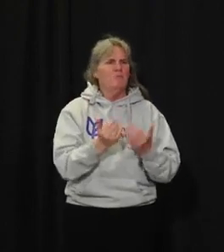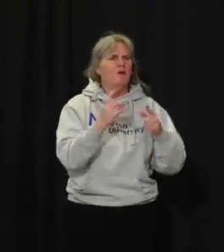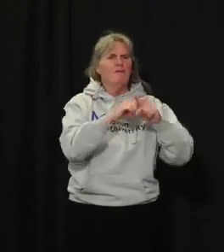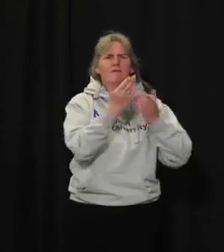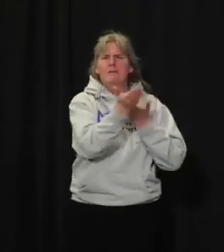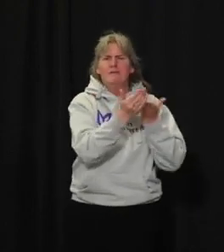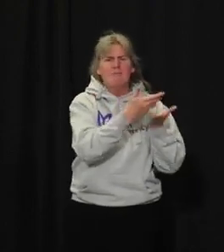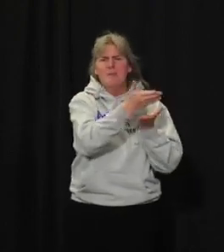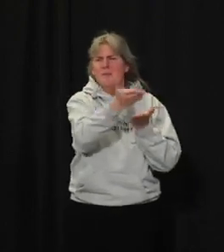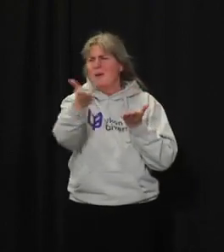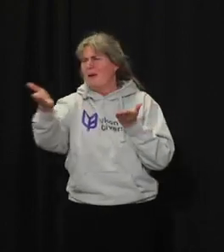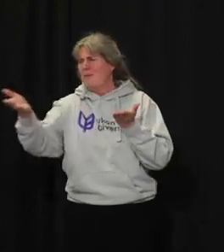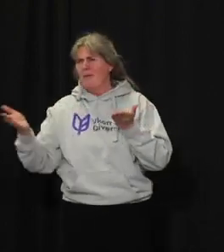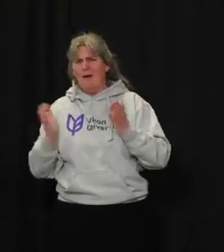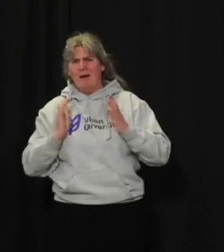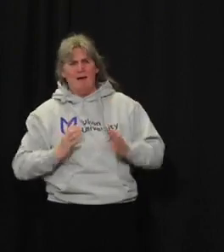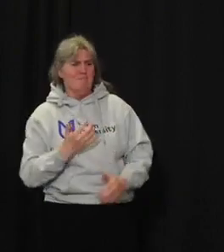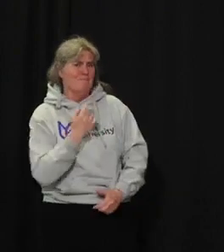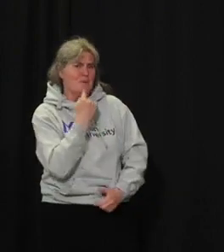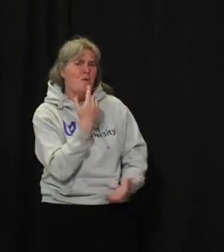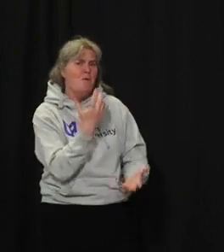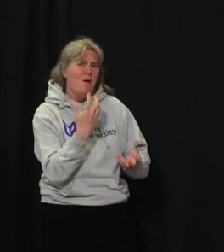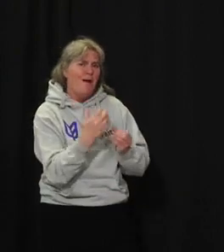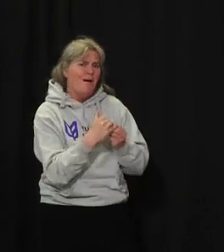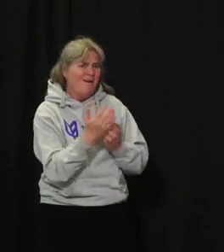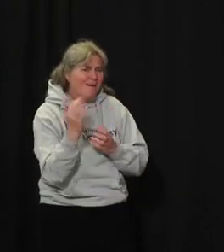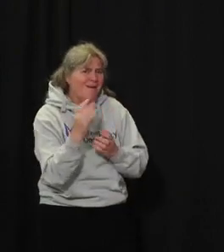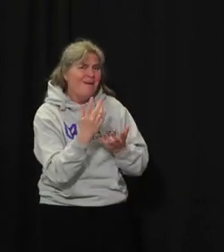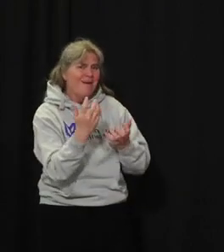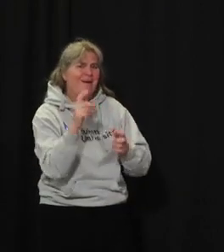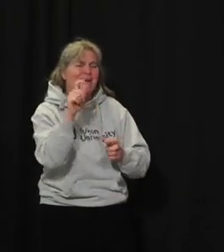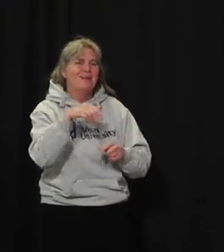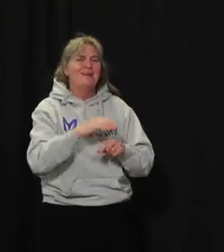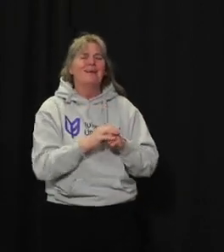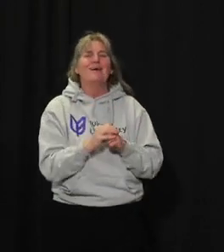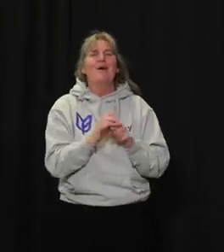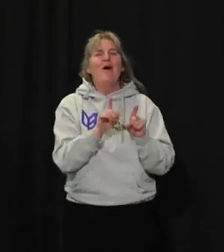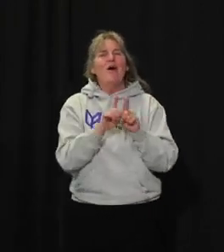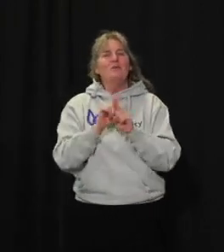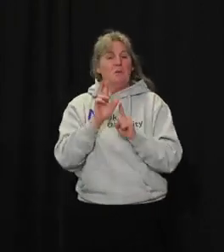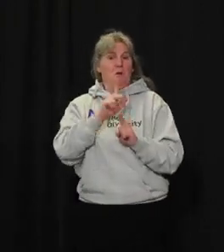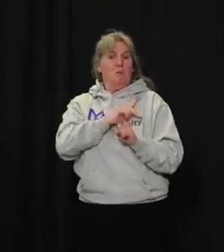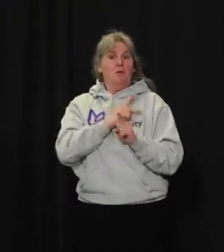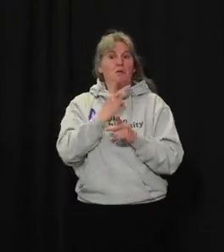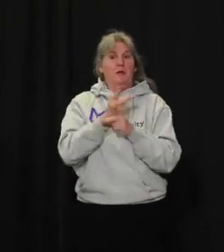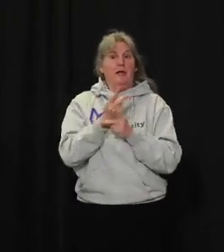wonderful services that their clients have been missing. Along with personal care